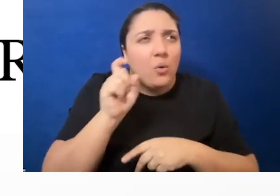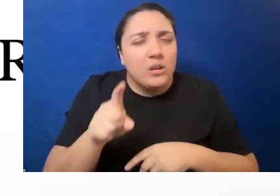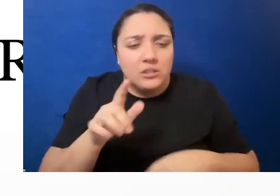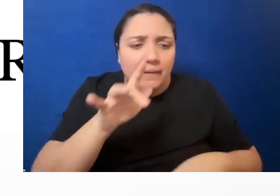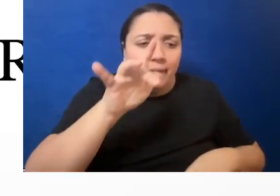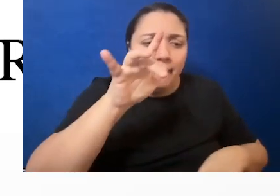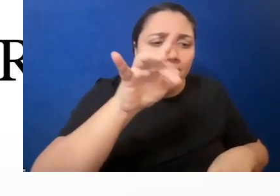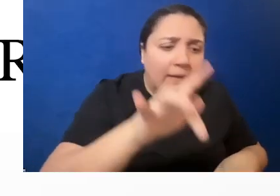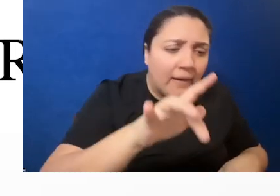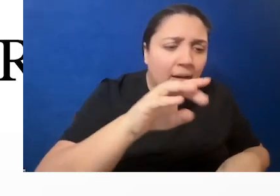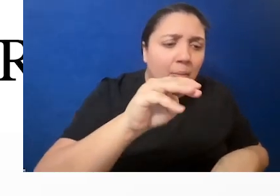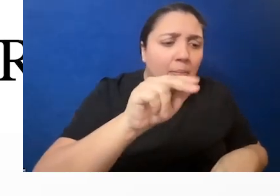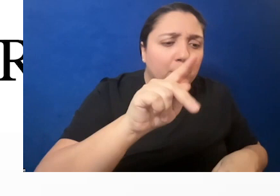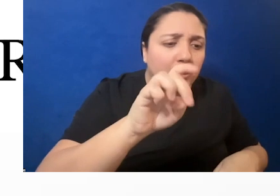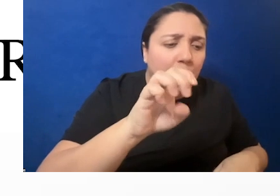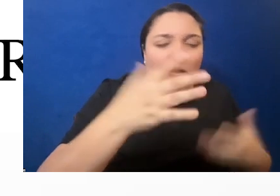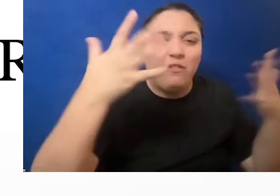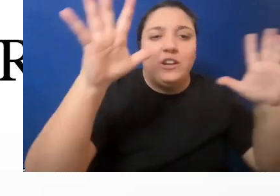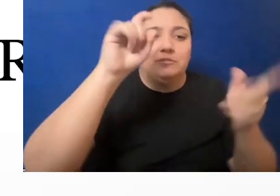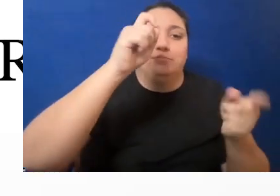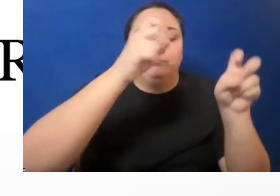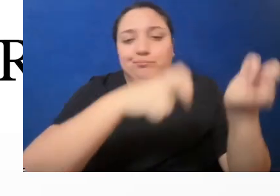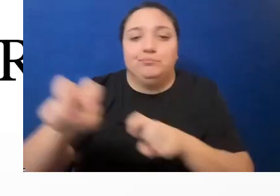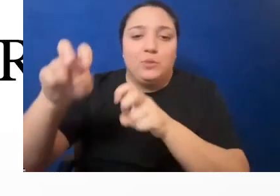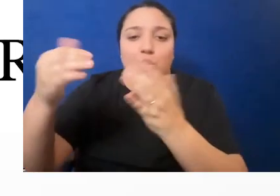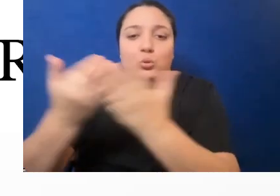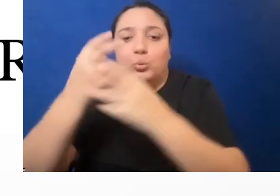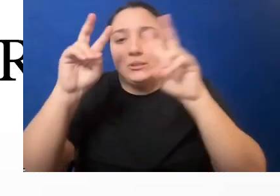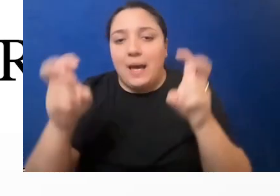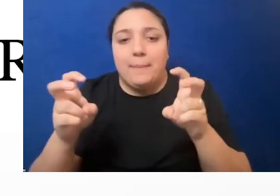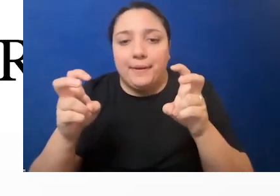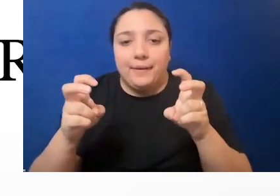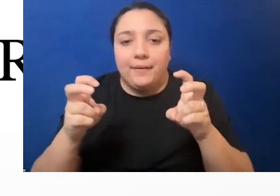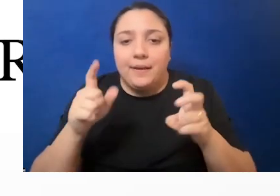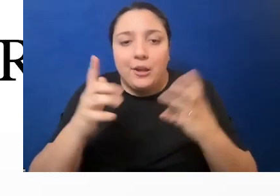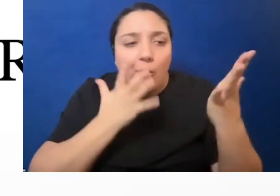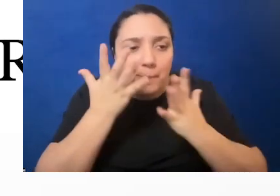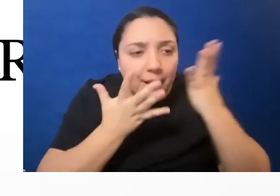THEY FORMULATED THE QUESTION AND ASKED THE TEACHER WAS ON TO THE